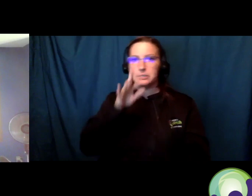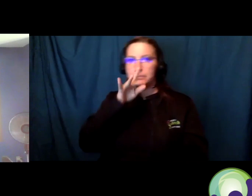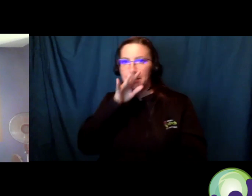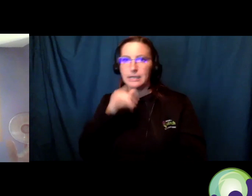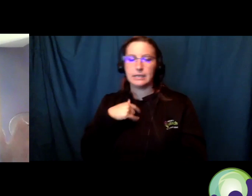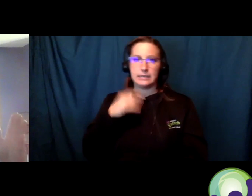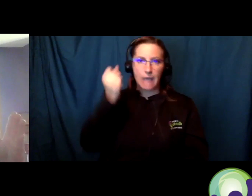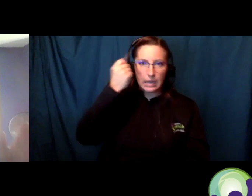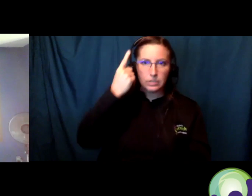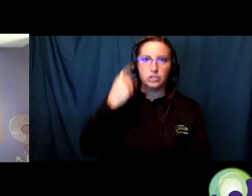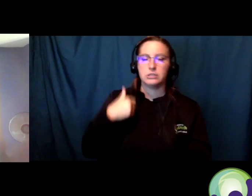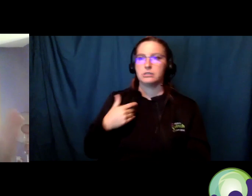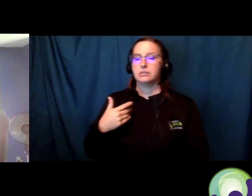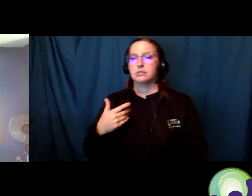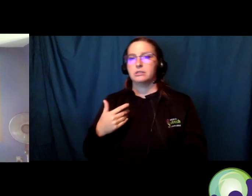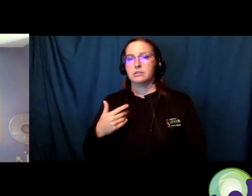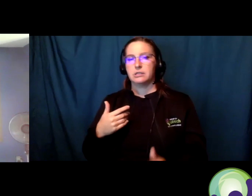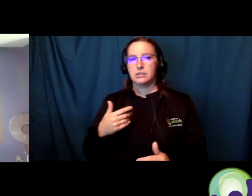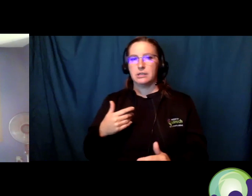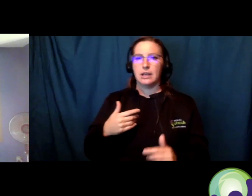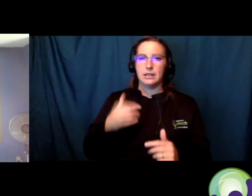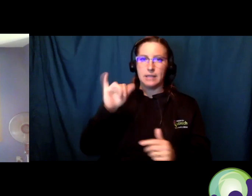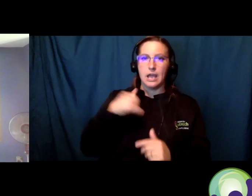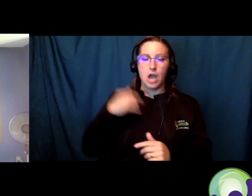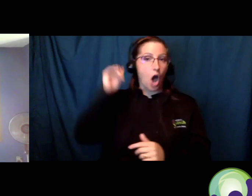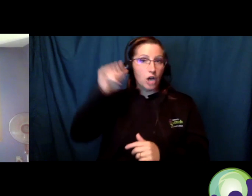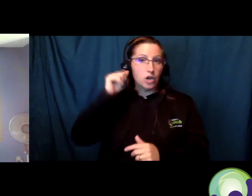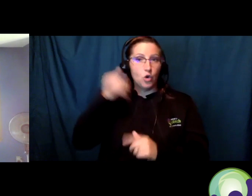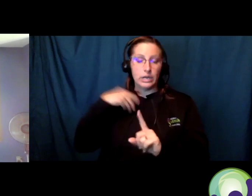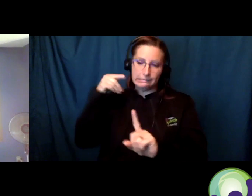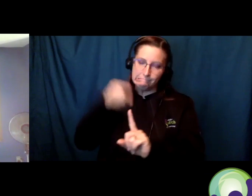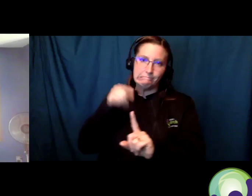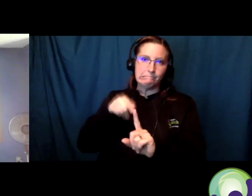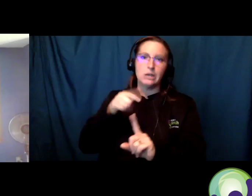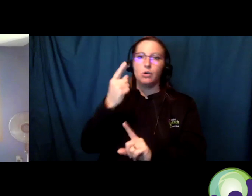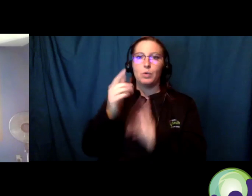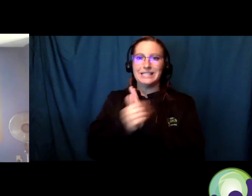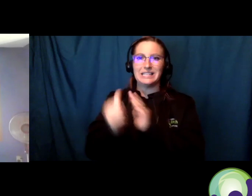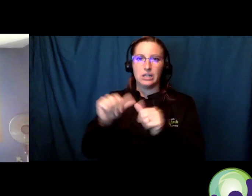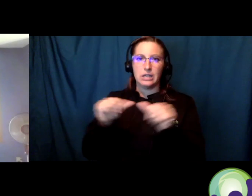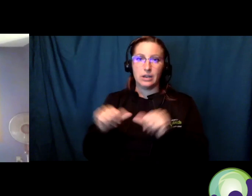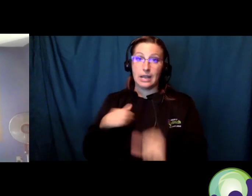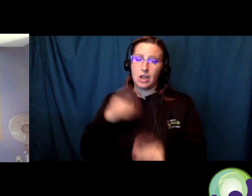than auditory drill work on one skill area. I hope that gives you some ideas--